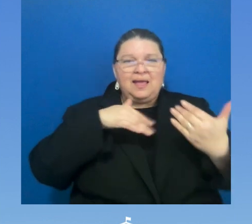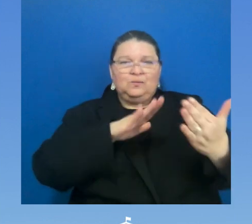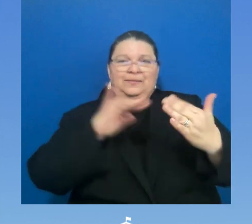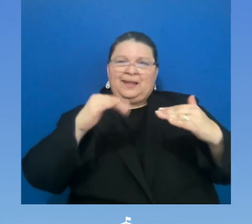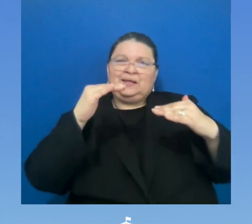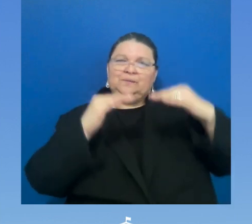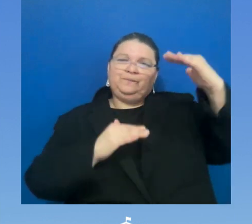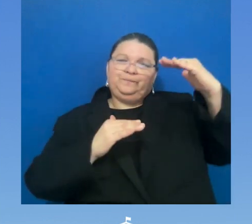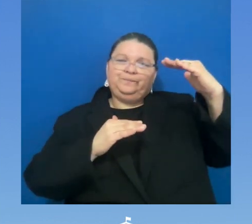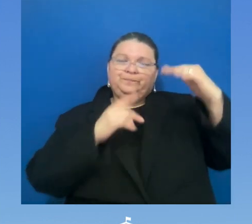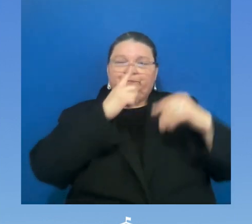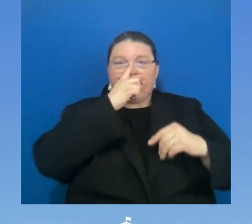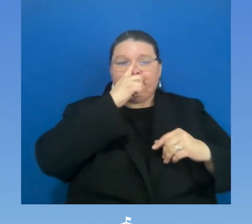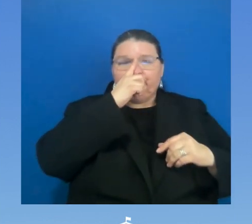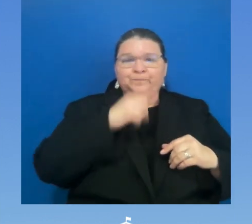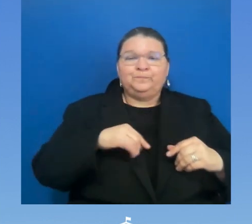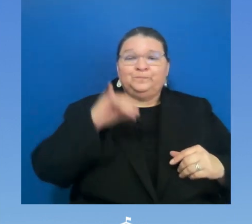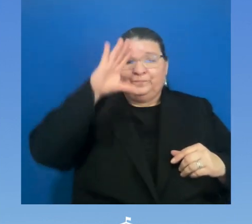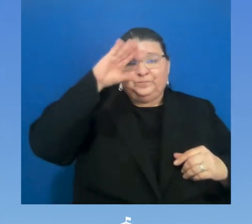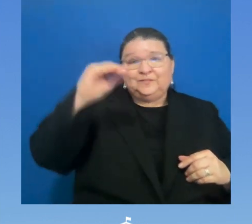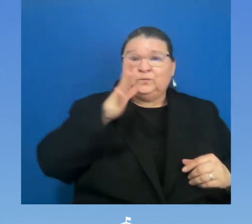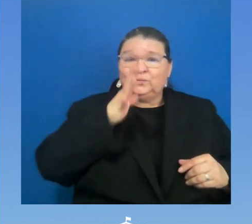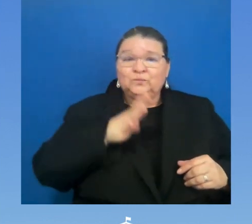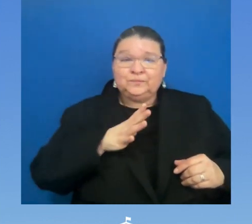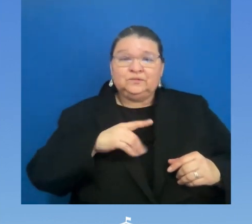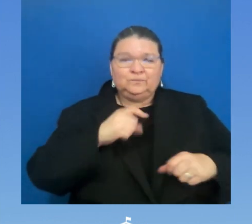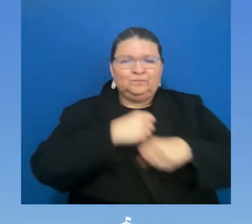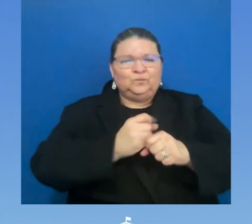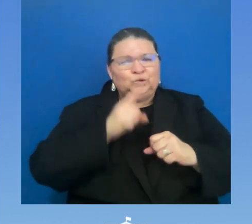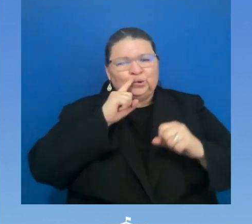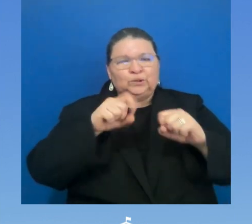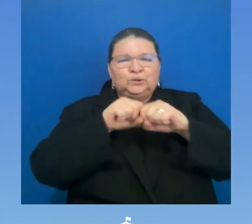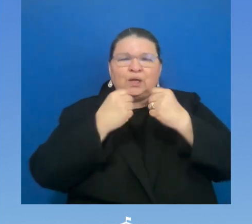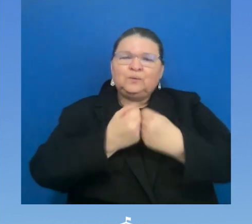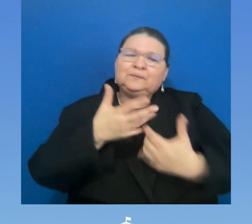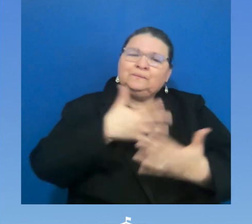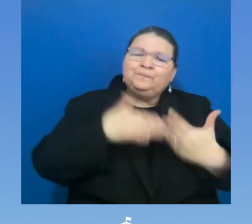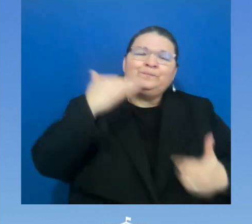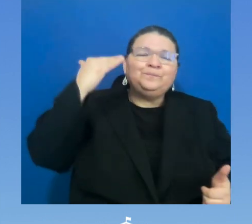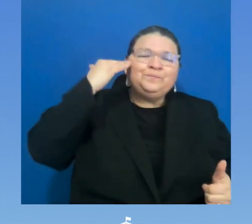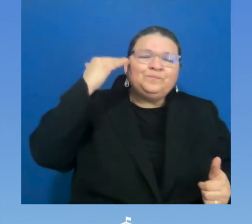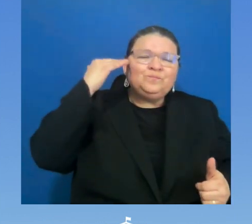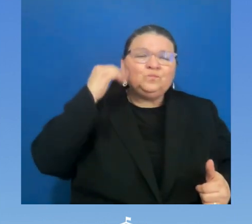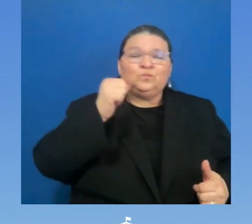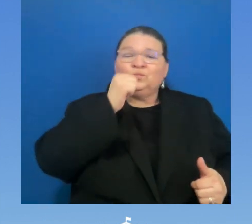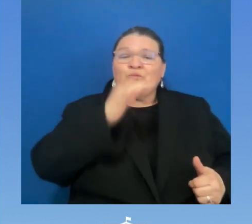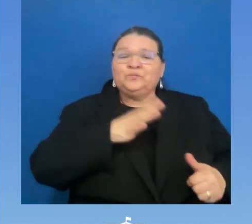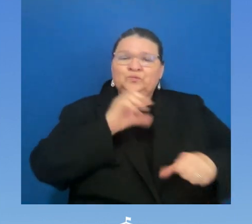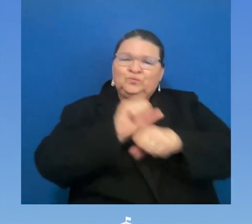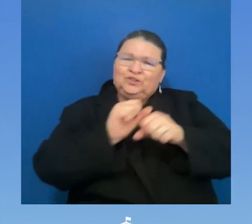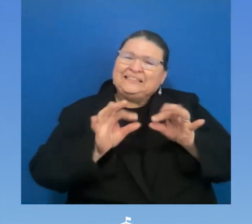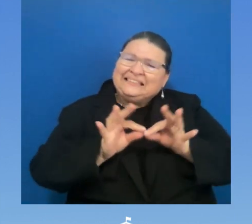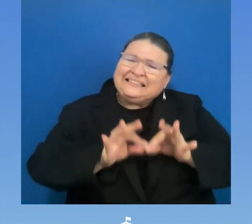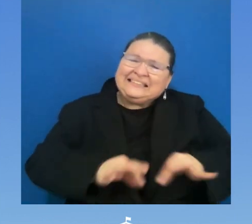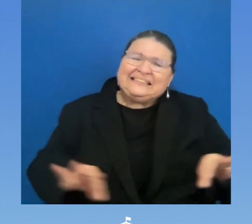demonstrates the value of the essential work women do. Childcare providers like me need access to fair pay.